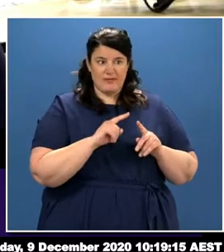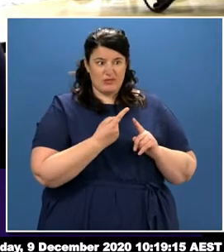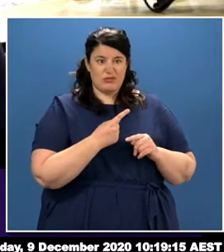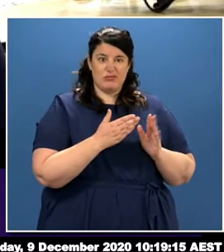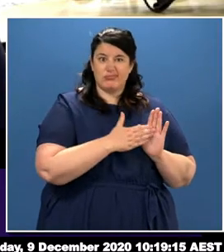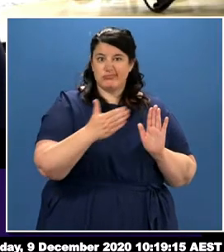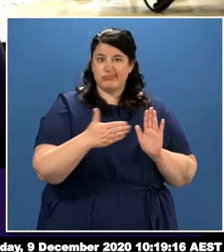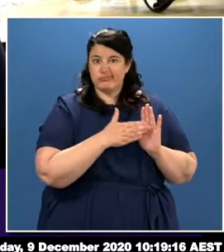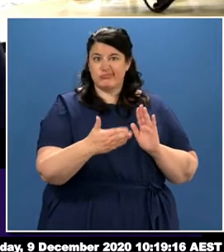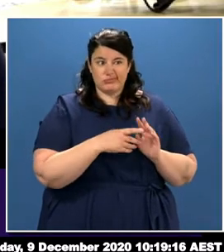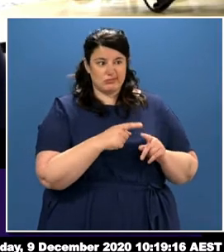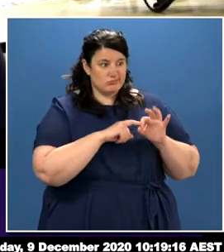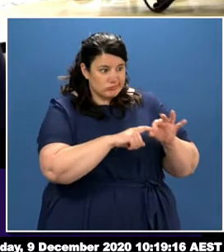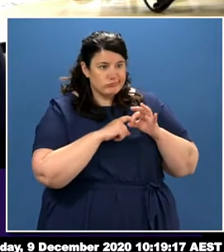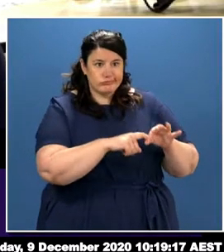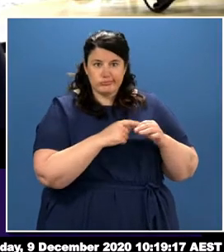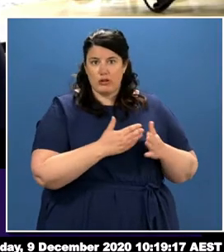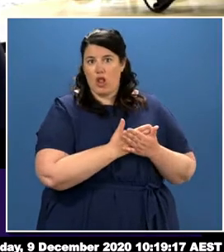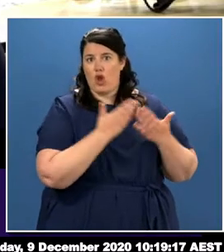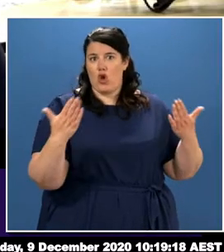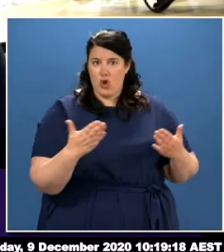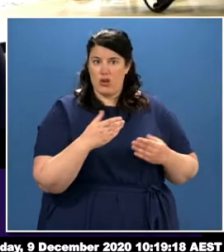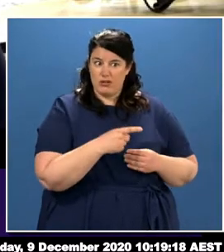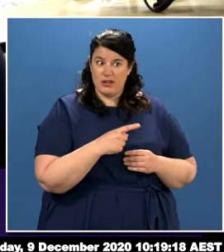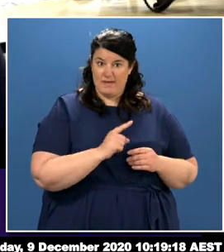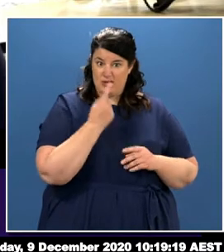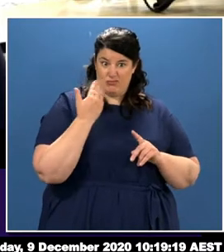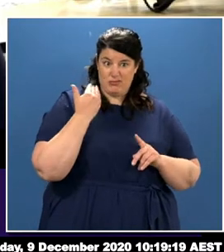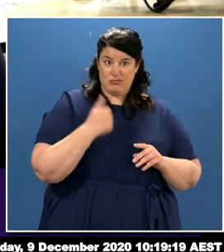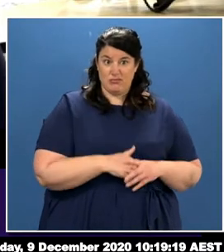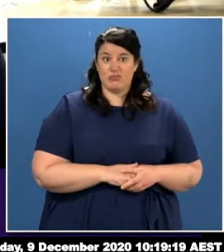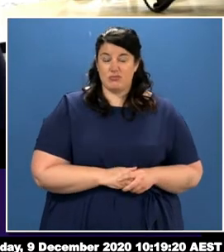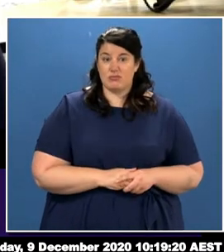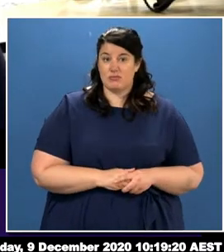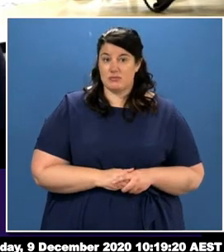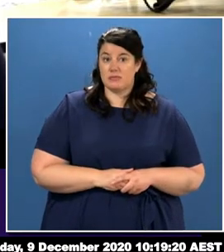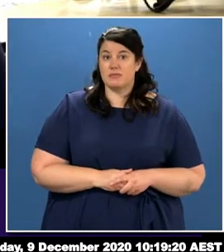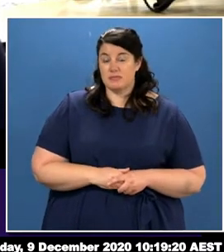And at the same time you were assisting with proceedings being heard in Sydney? That's right.